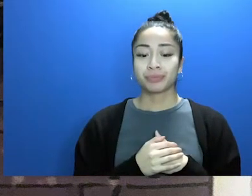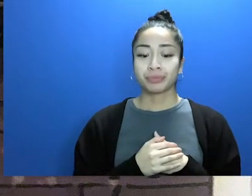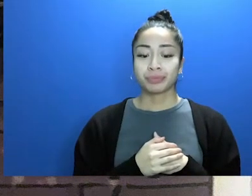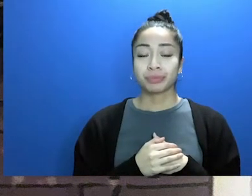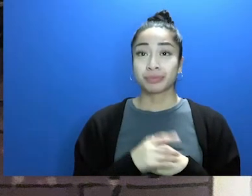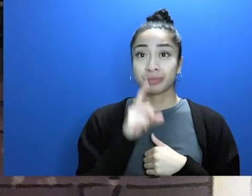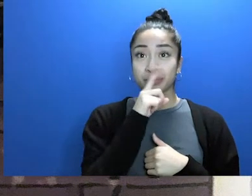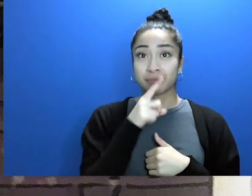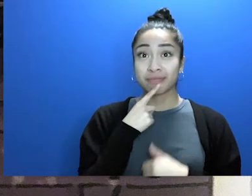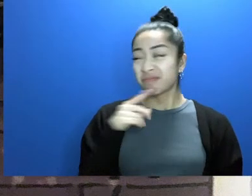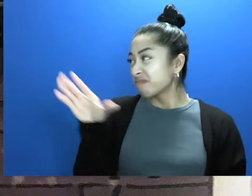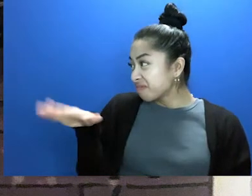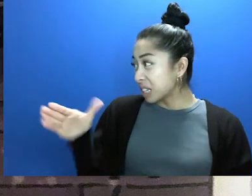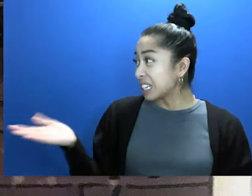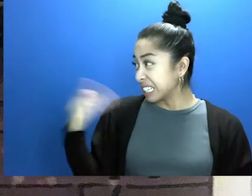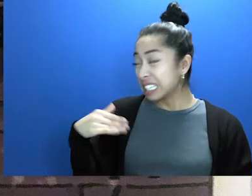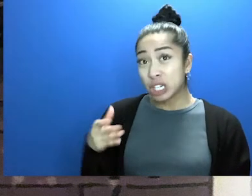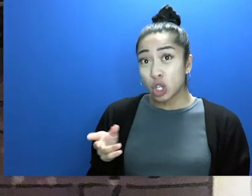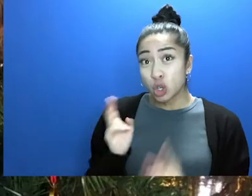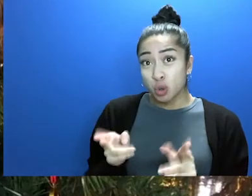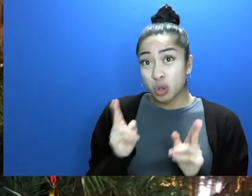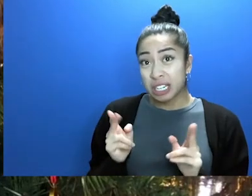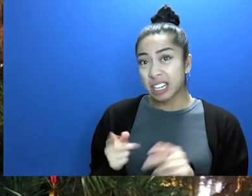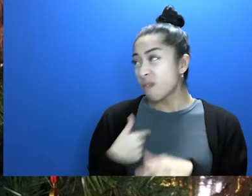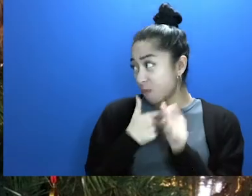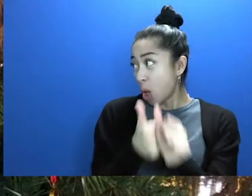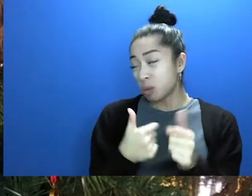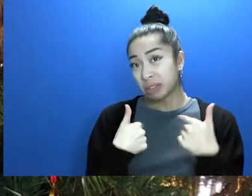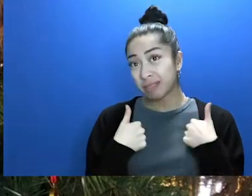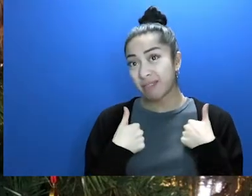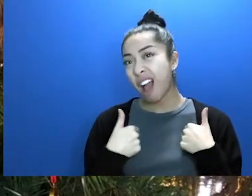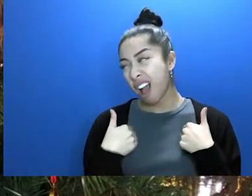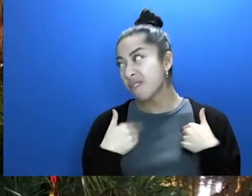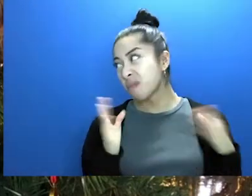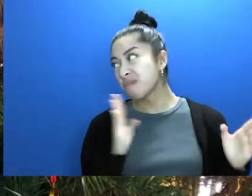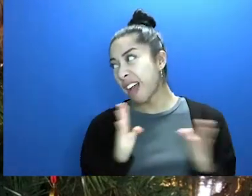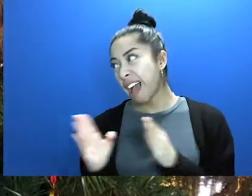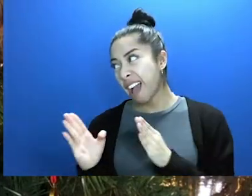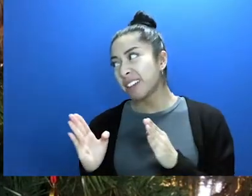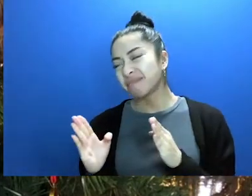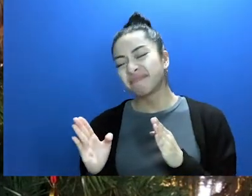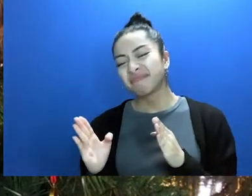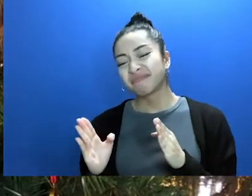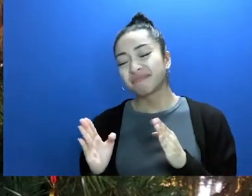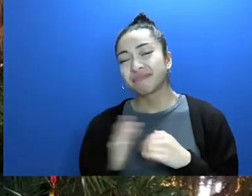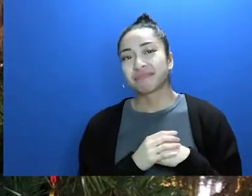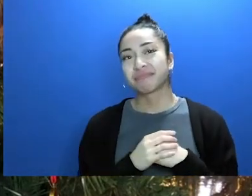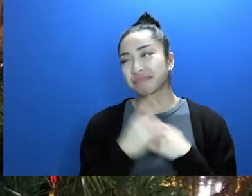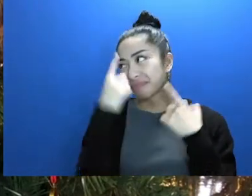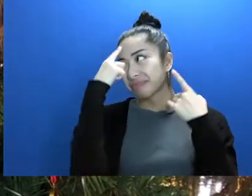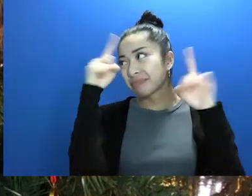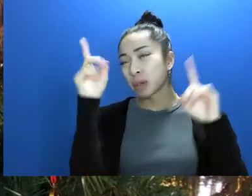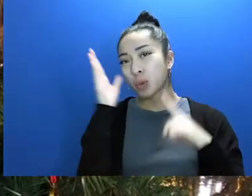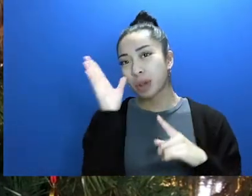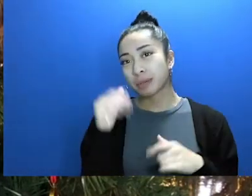said our brave little mouse follow my lead i have a plan that's fool proof a window is open